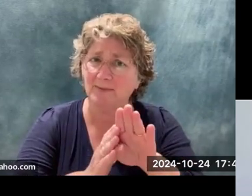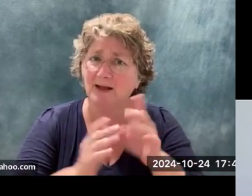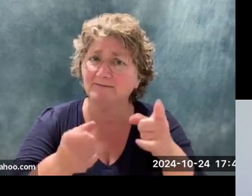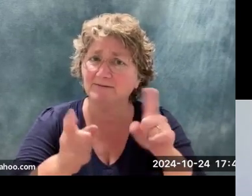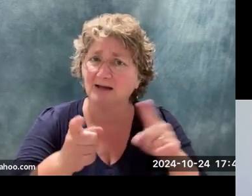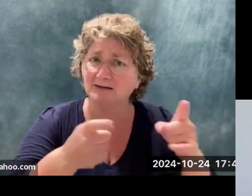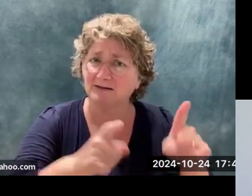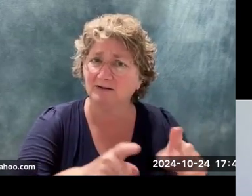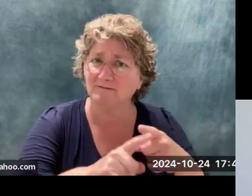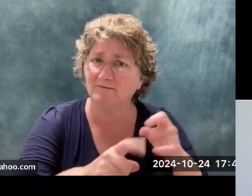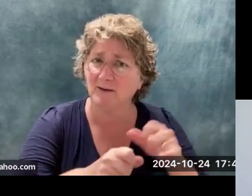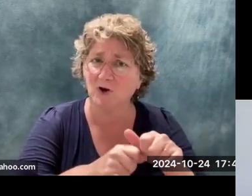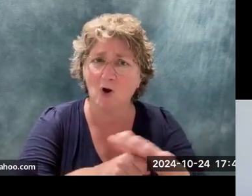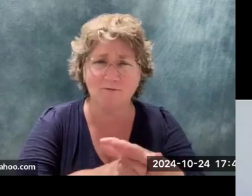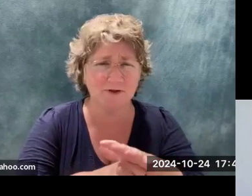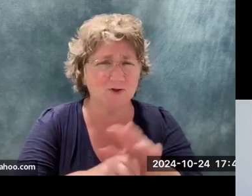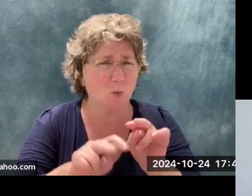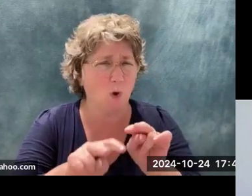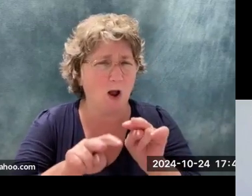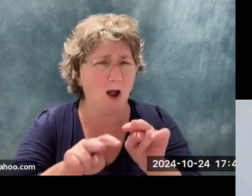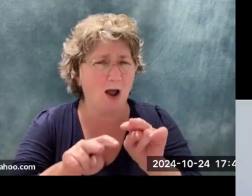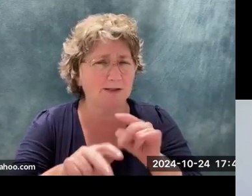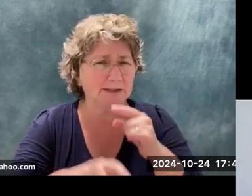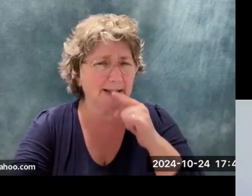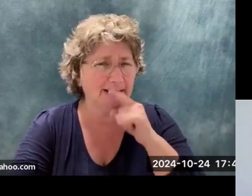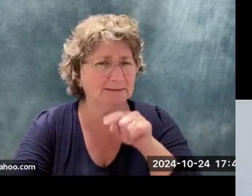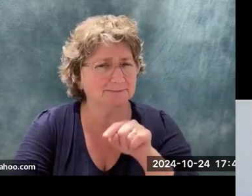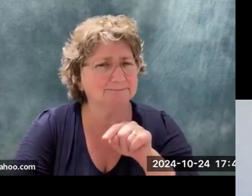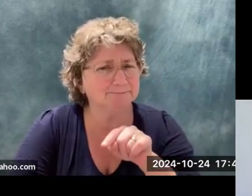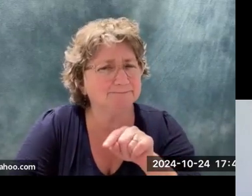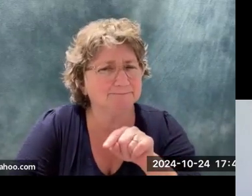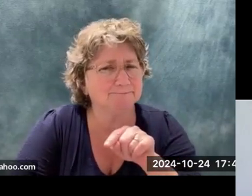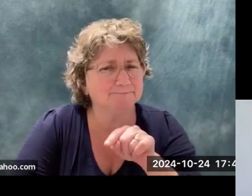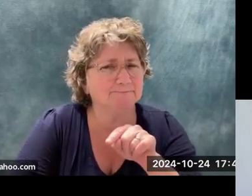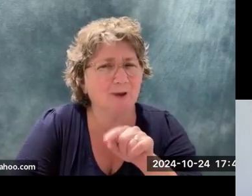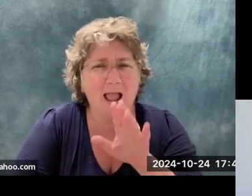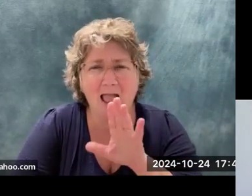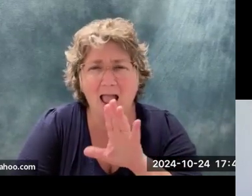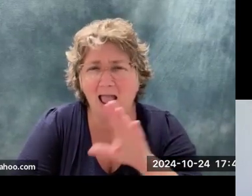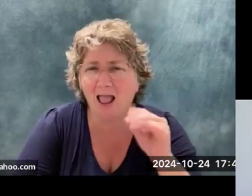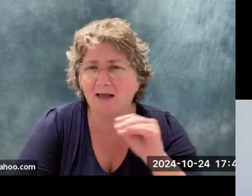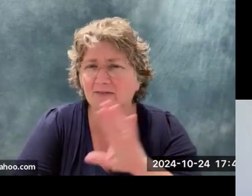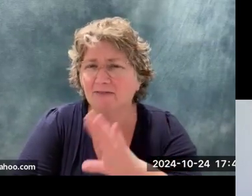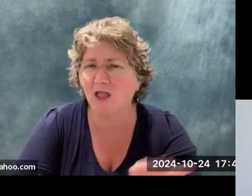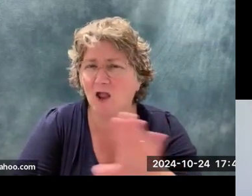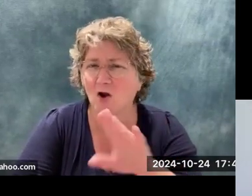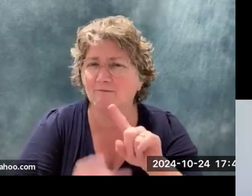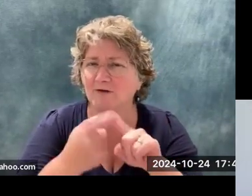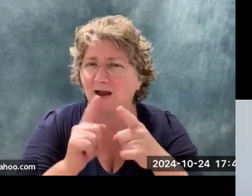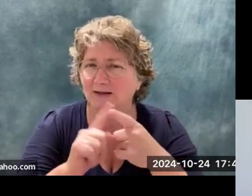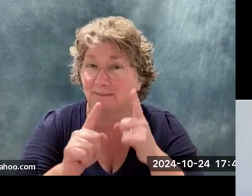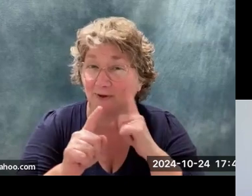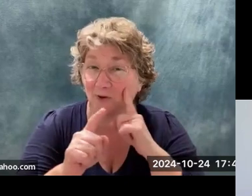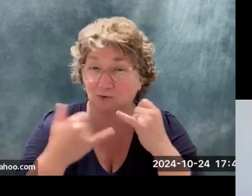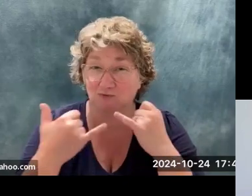on kids and their friends because even at this point and with, you know, all of the progress